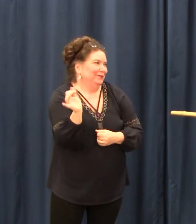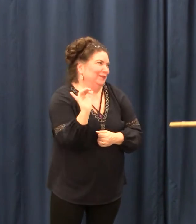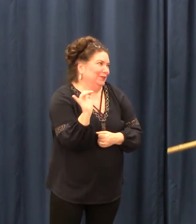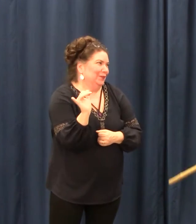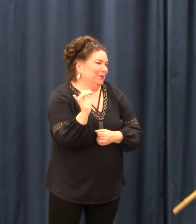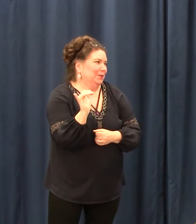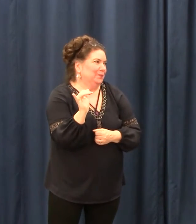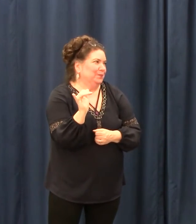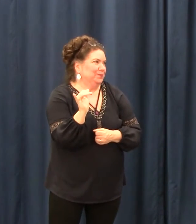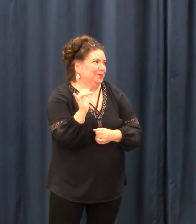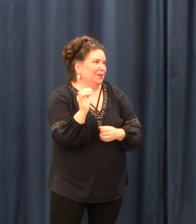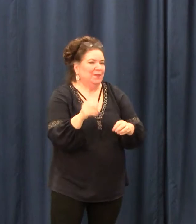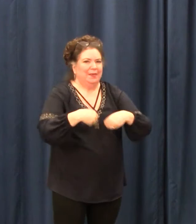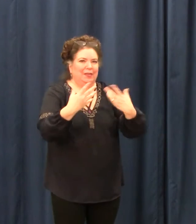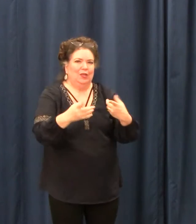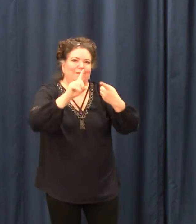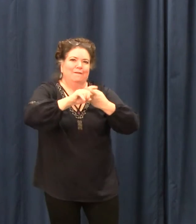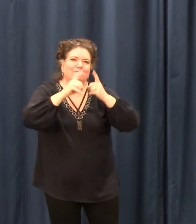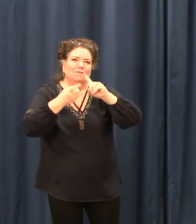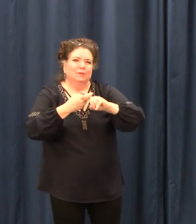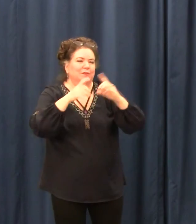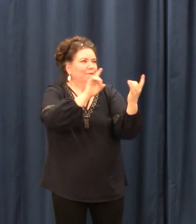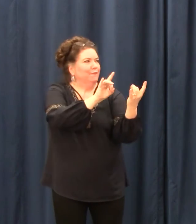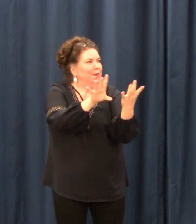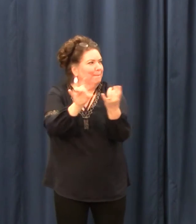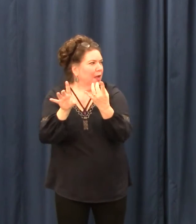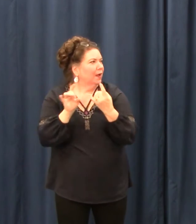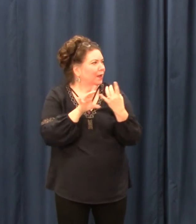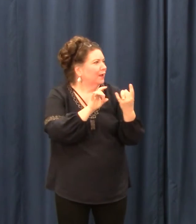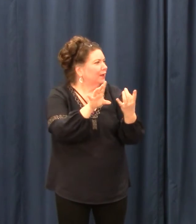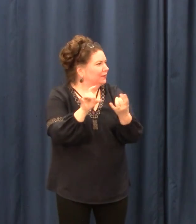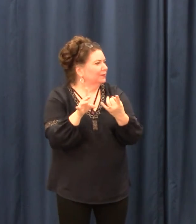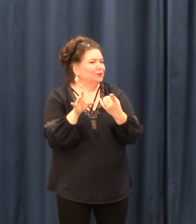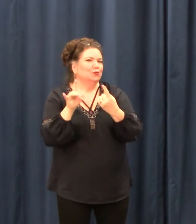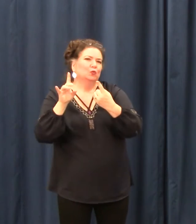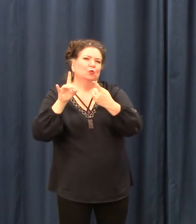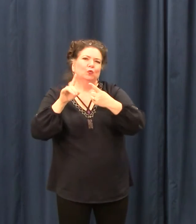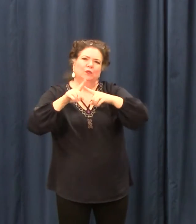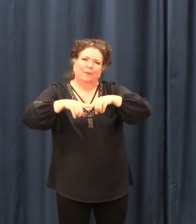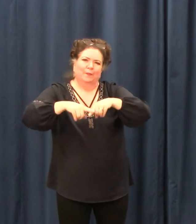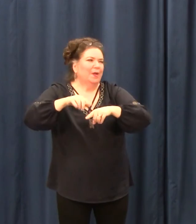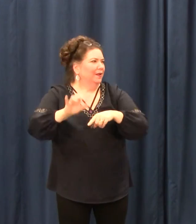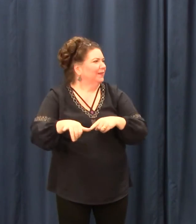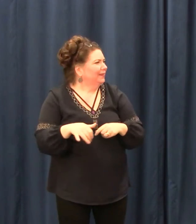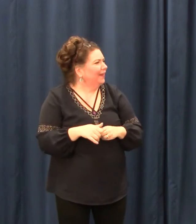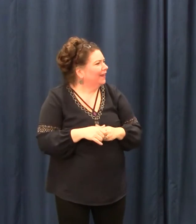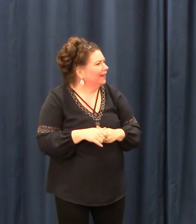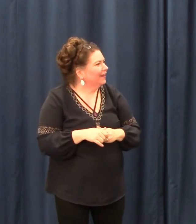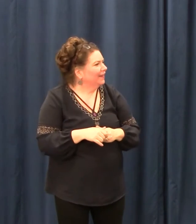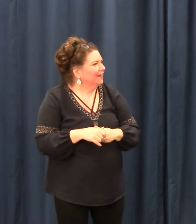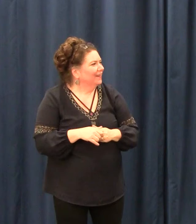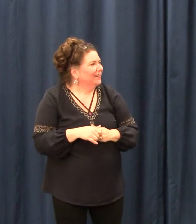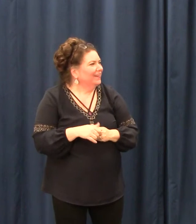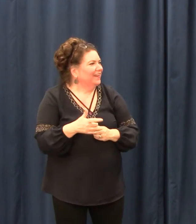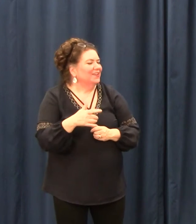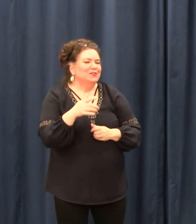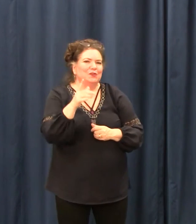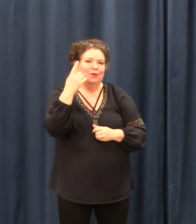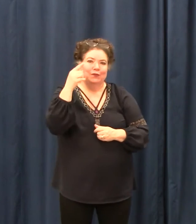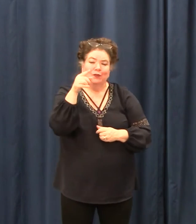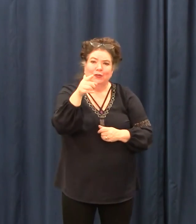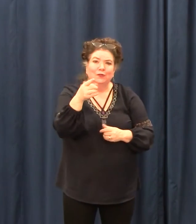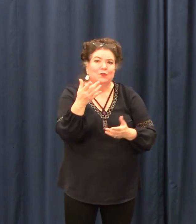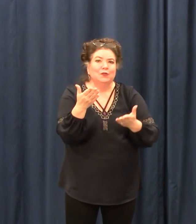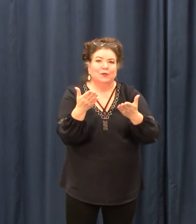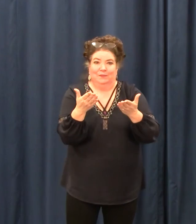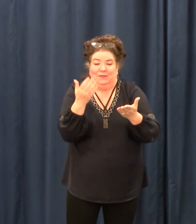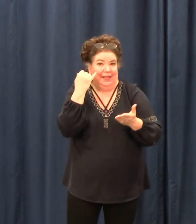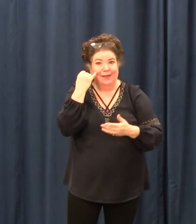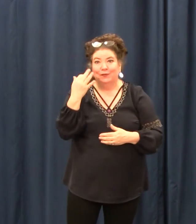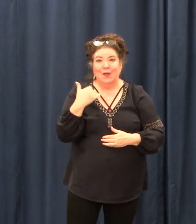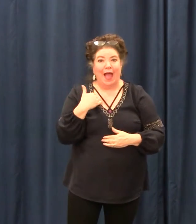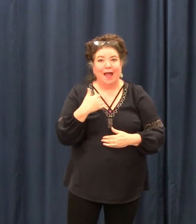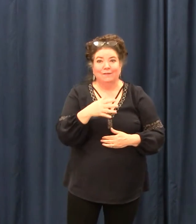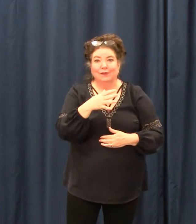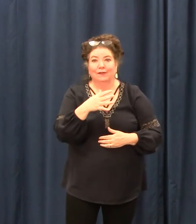giving a friendship feedback to lean. (Luane) Yeah! So for you.. if you have your parents